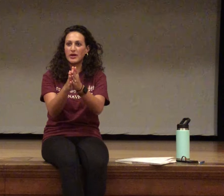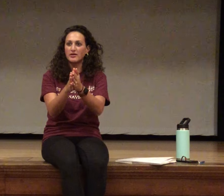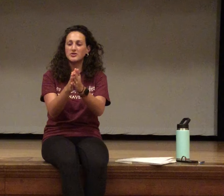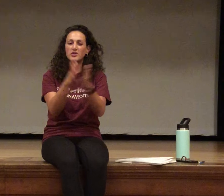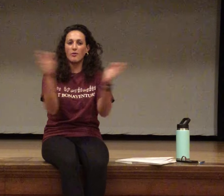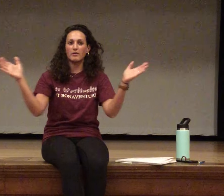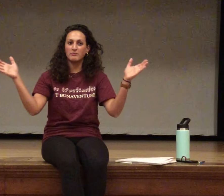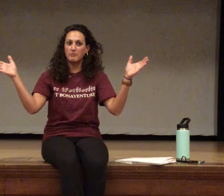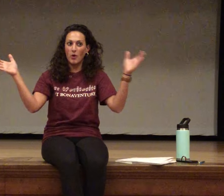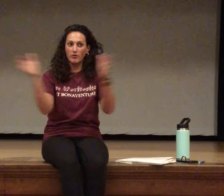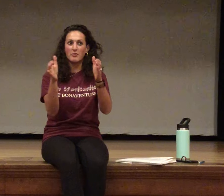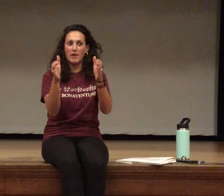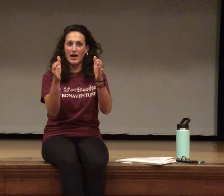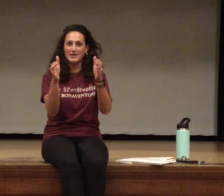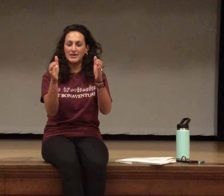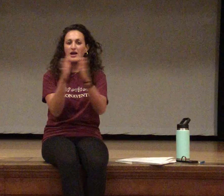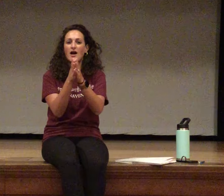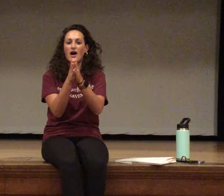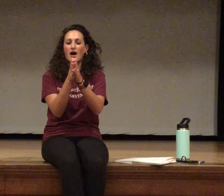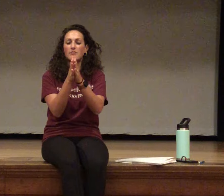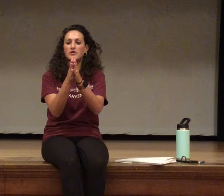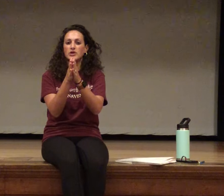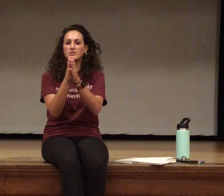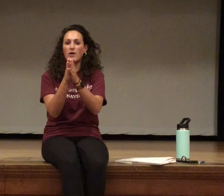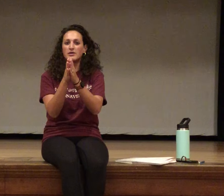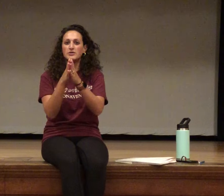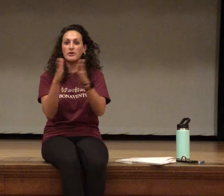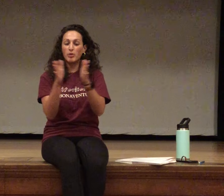between so you don't want them both combined it you just want to either